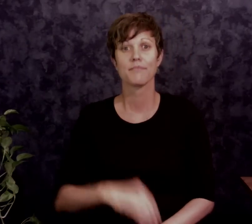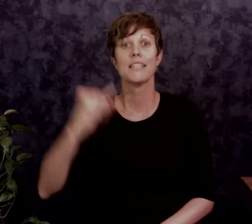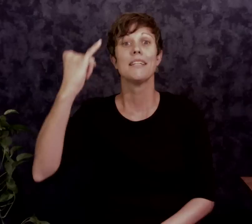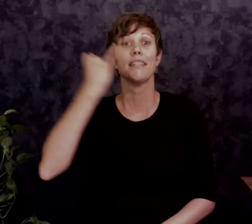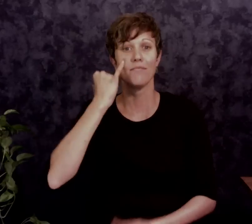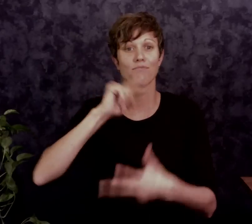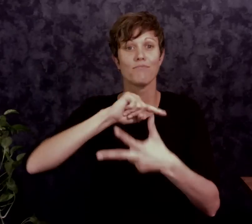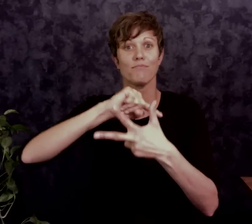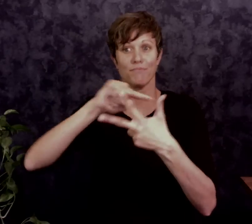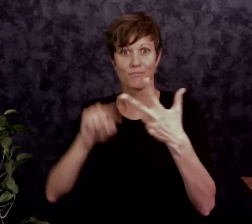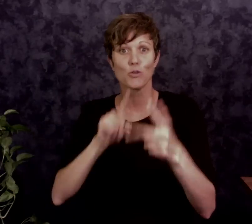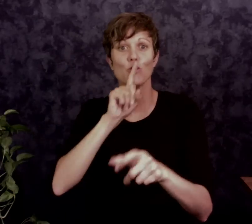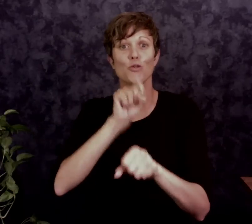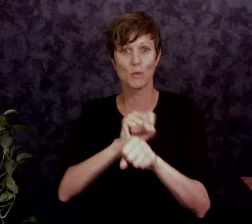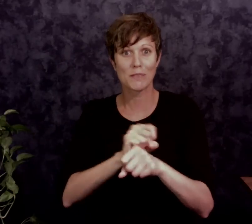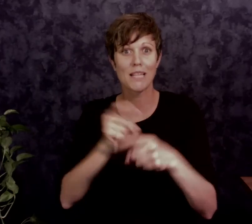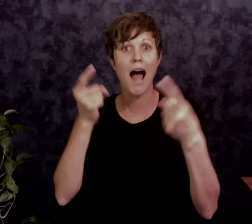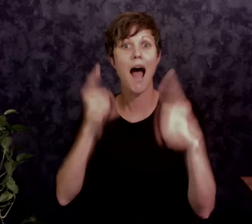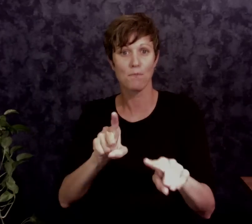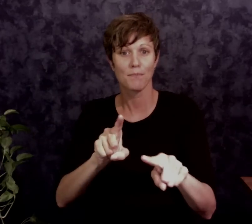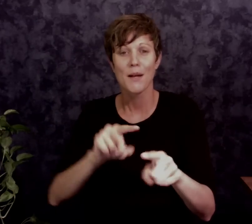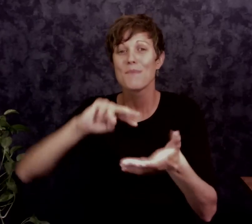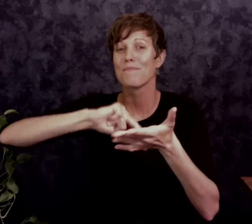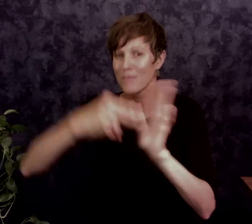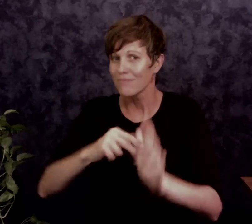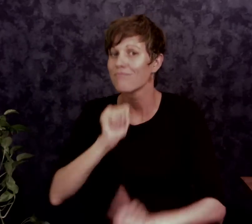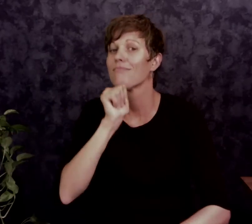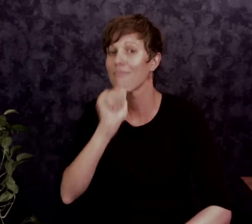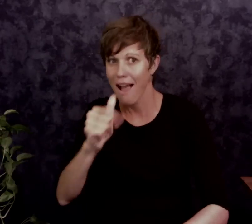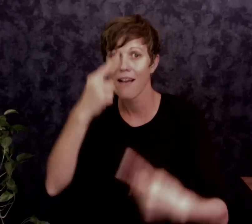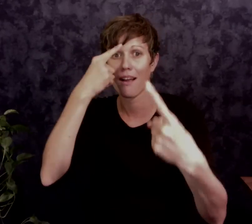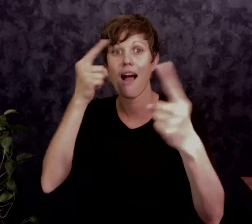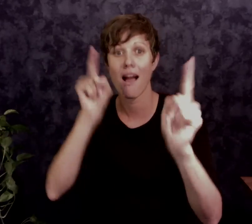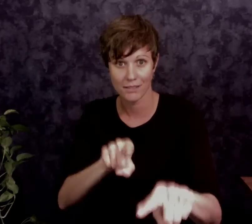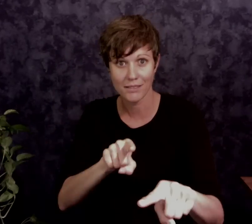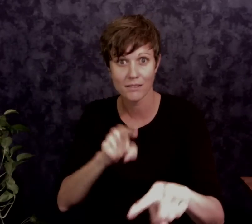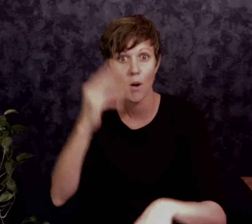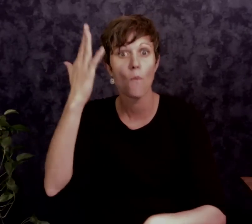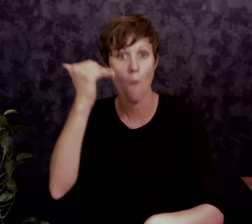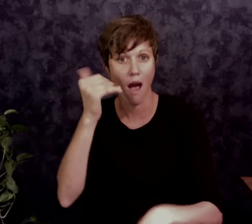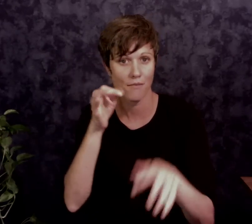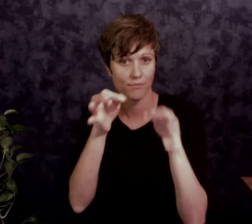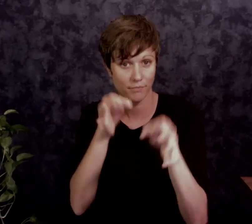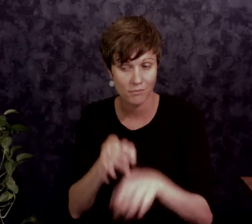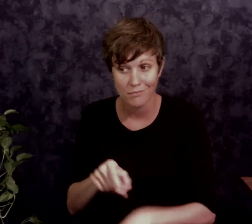If any of these 3 examples happens, it is automatically not consent. Let me explain.